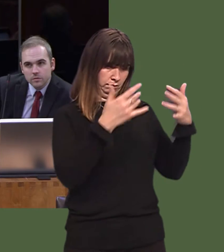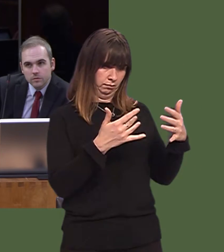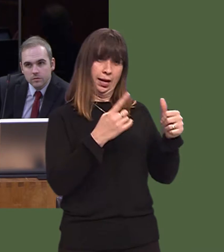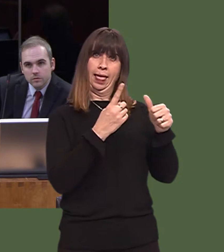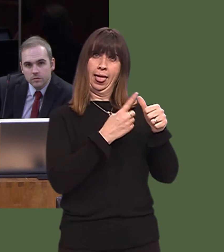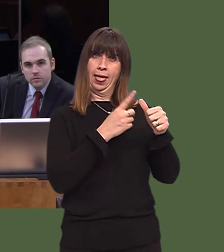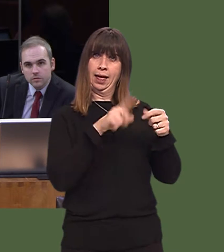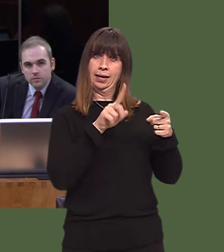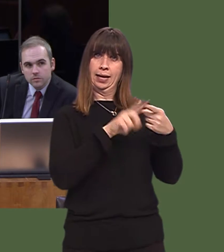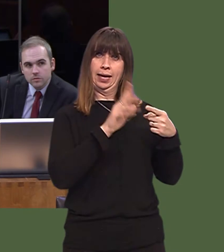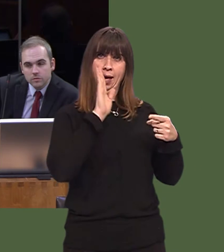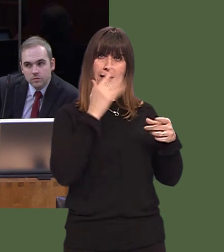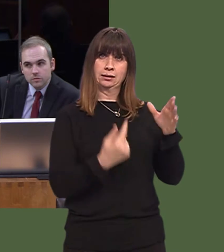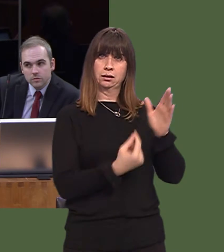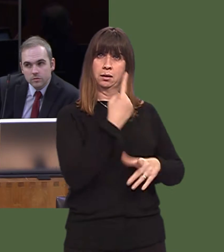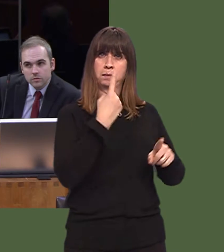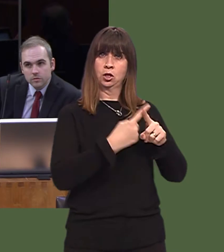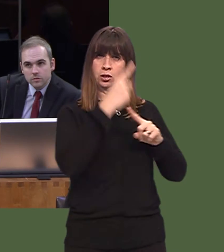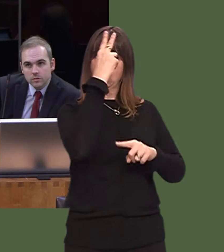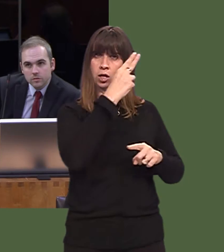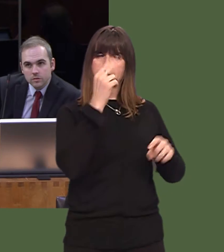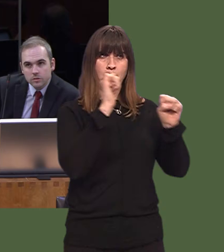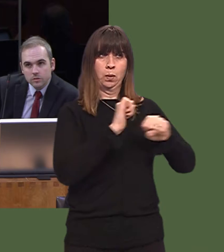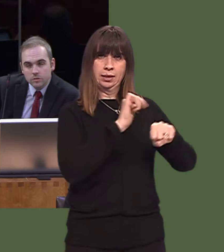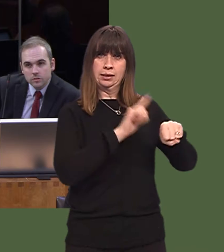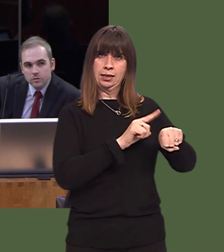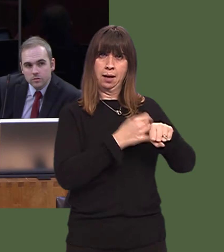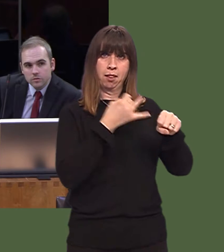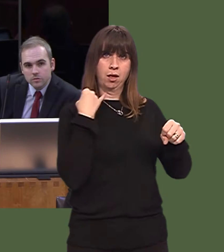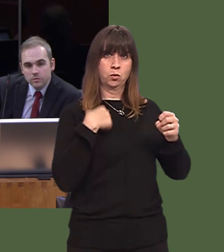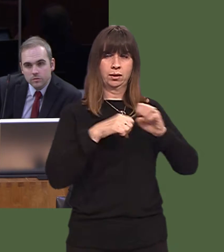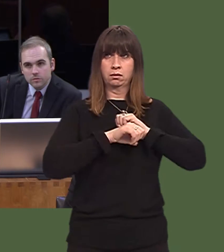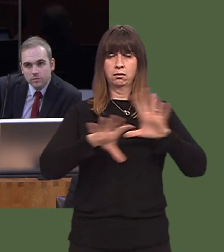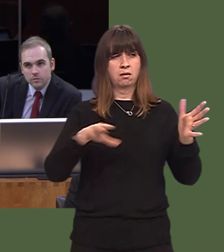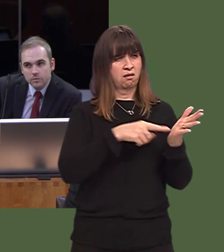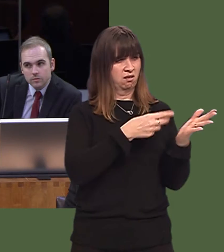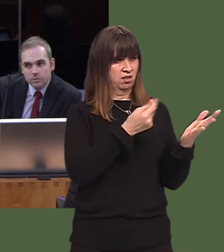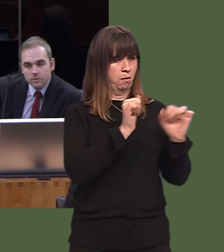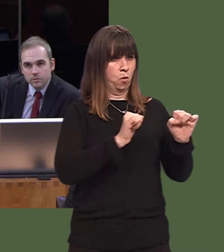and emergency waiting times published last weekóespecially those waiting more than 12